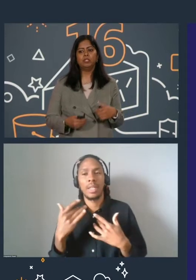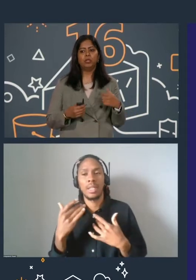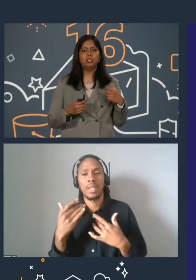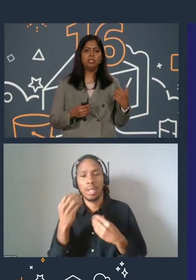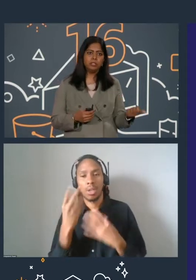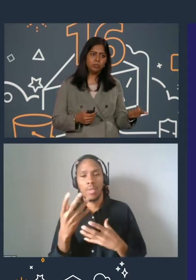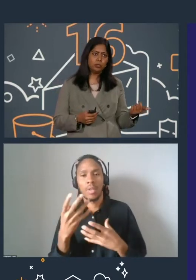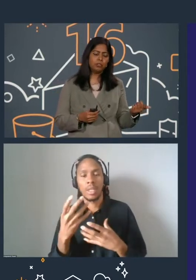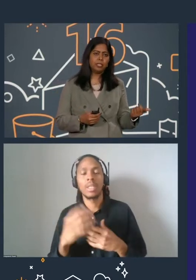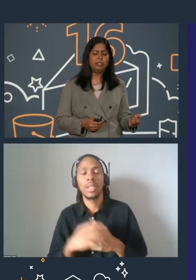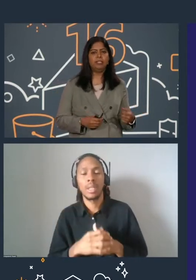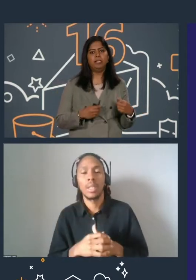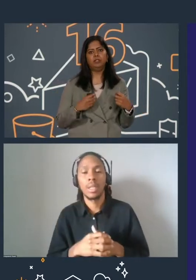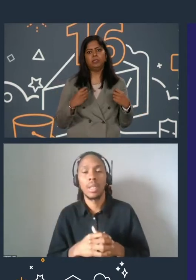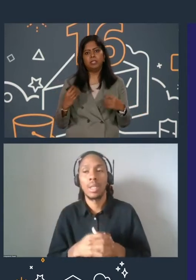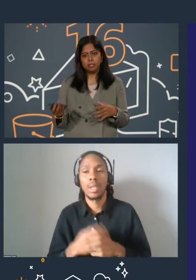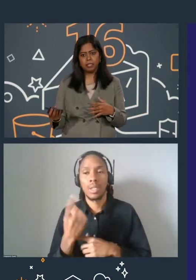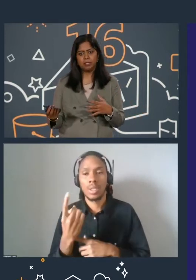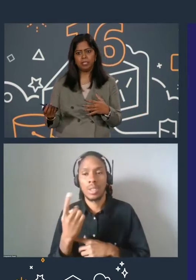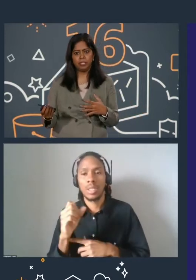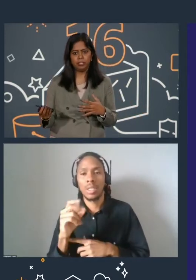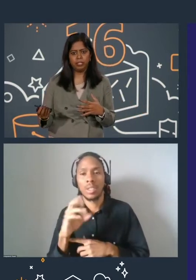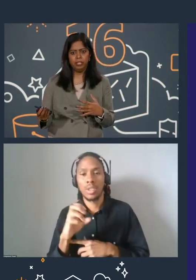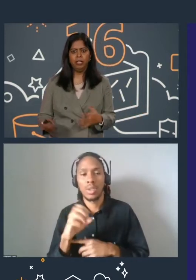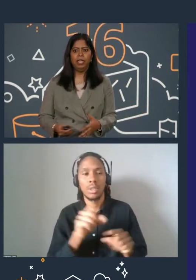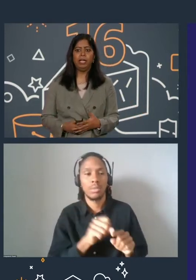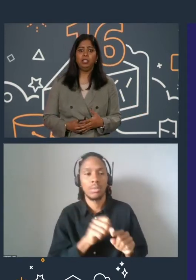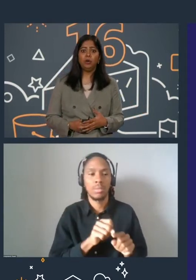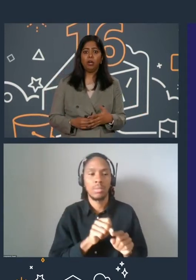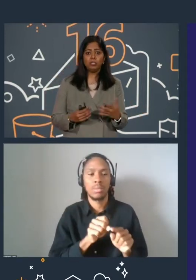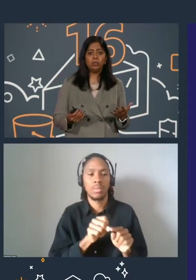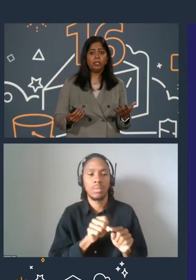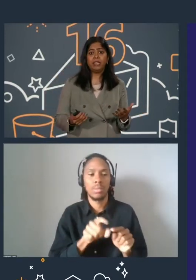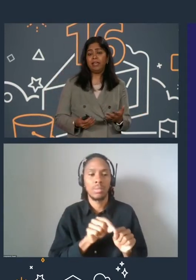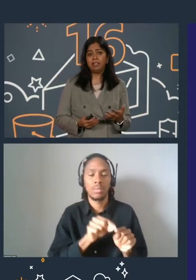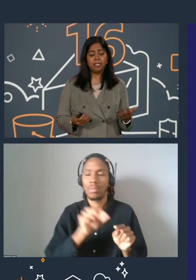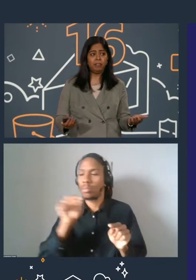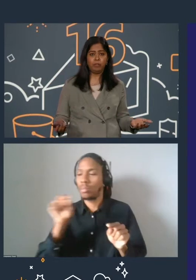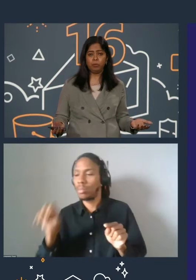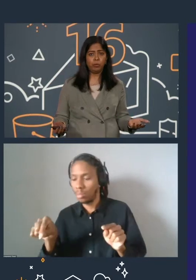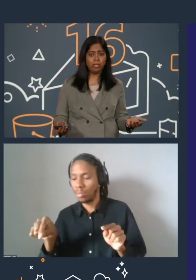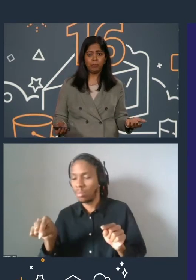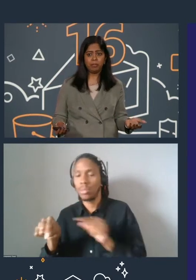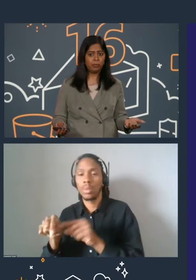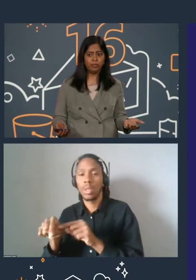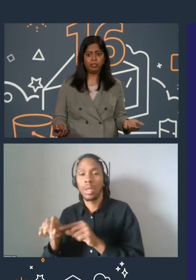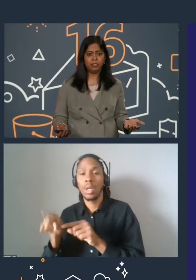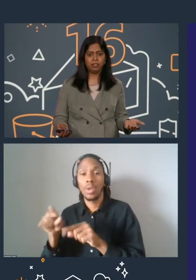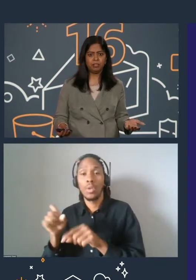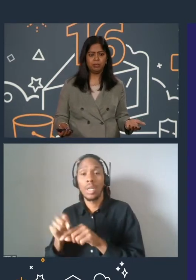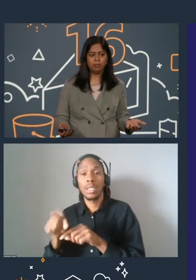So a single source can send to a single destination, and you also can't send from overlapping prefixes.